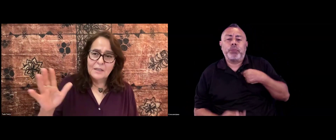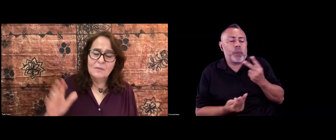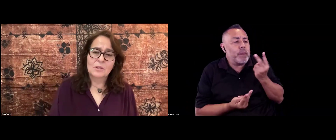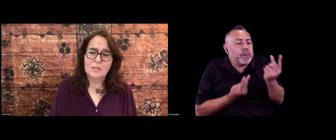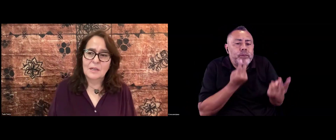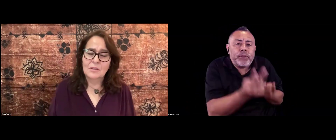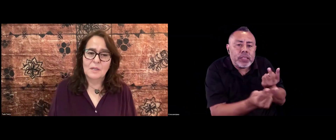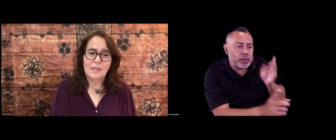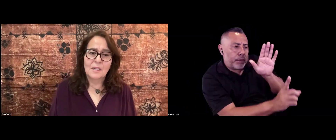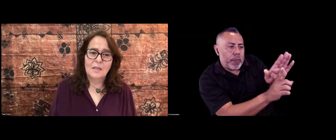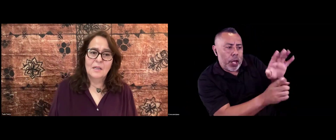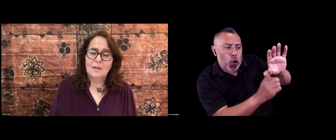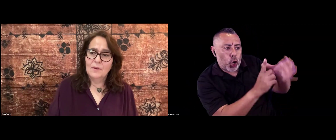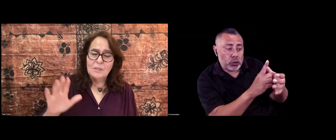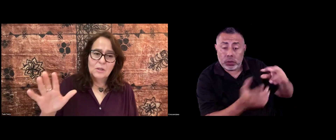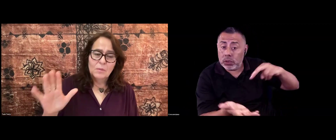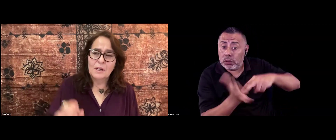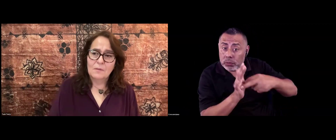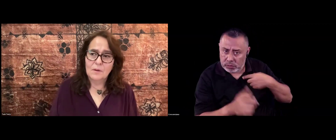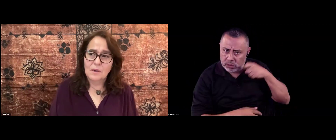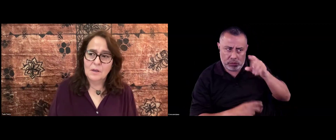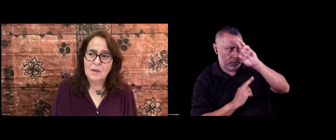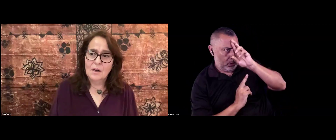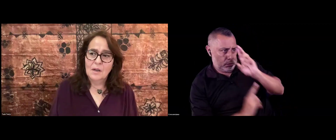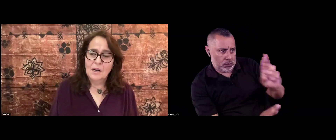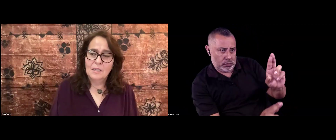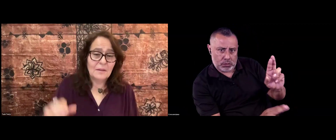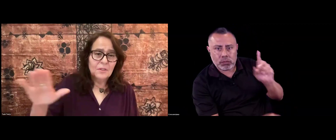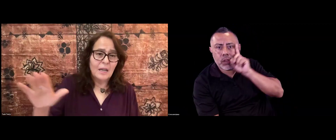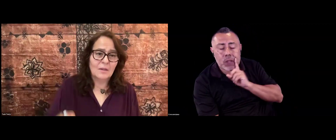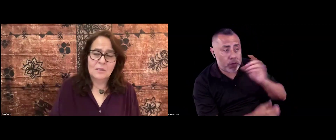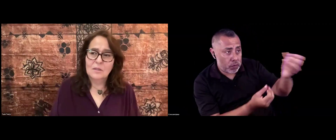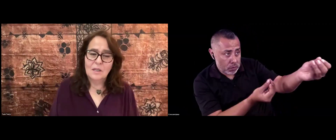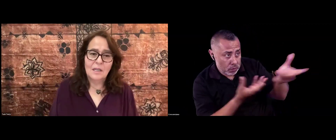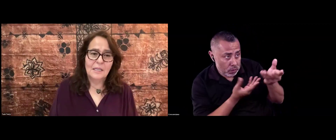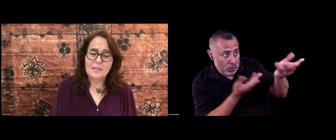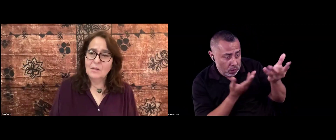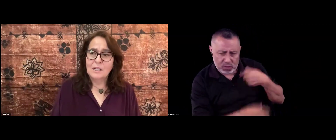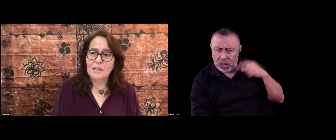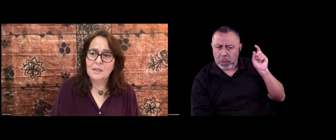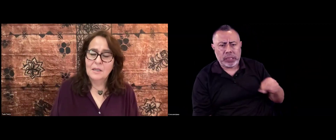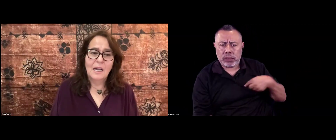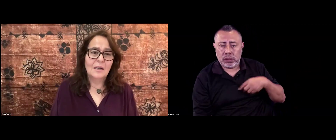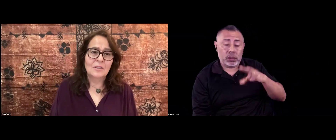So what that deaf person tells me. If I'm interpreting for A deaf child, and they tell me.